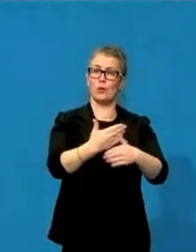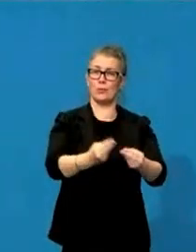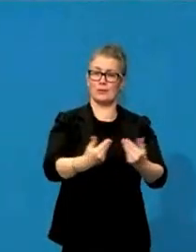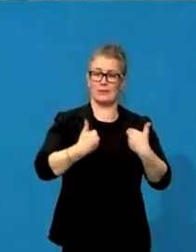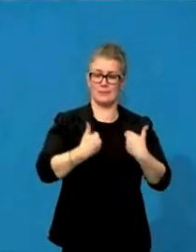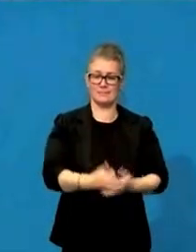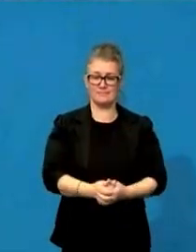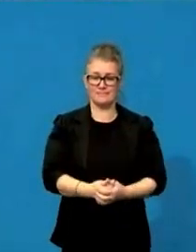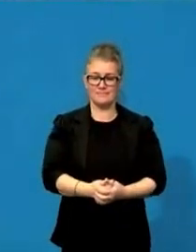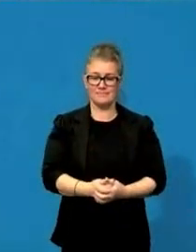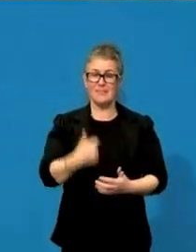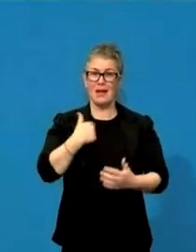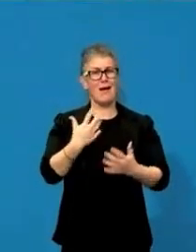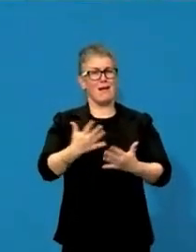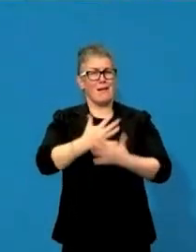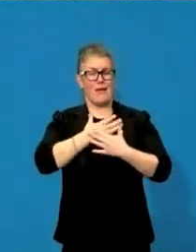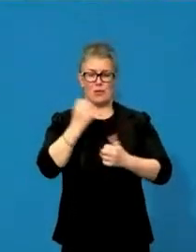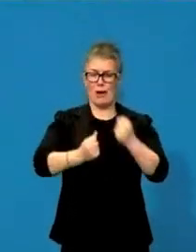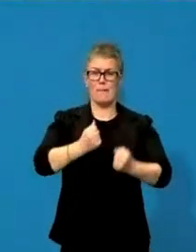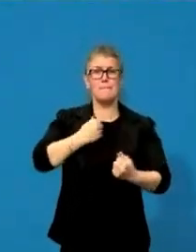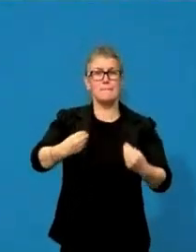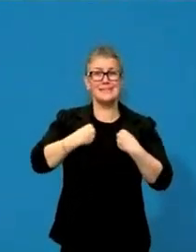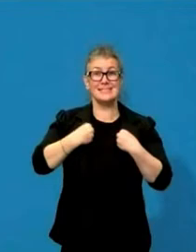I like running my own gardening business, and I just can't get enough of it.